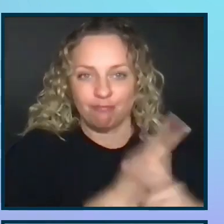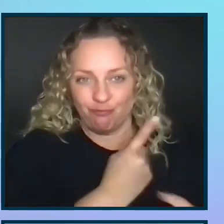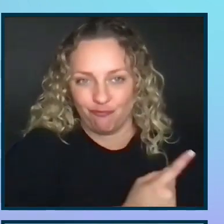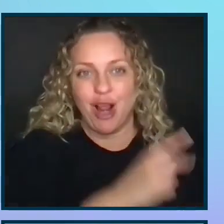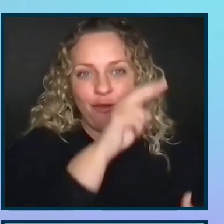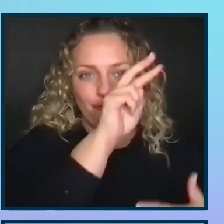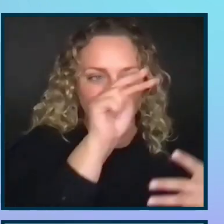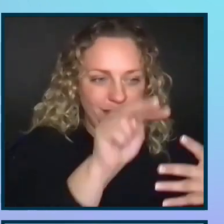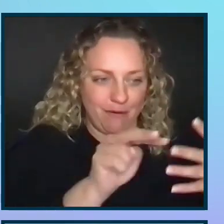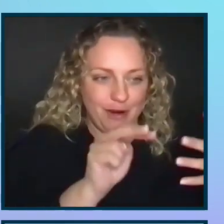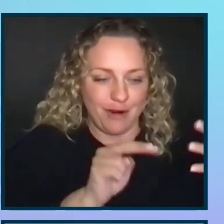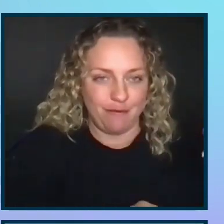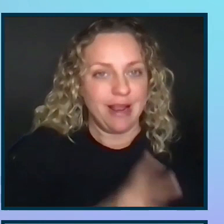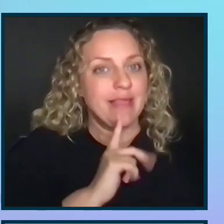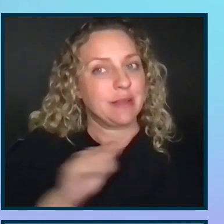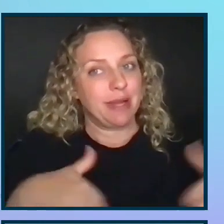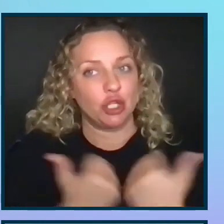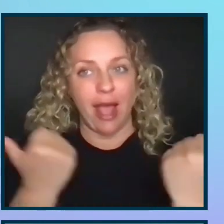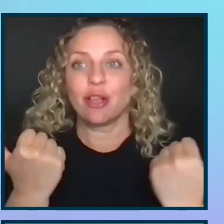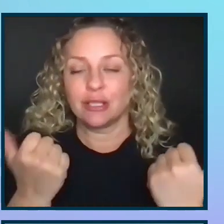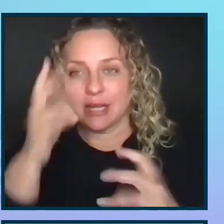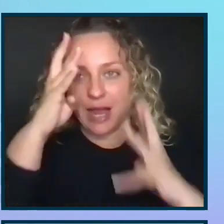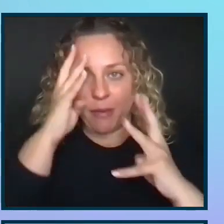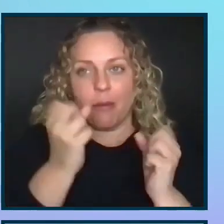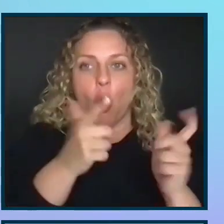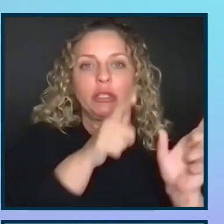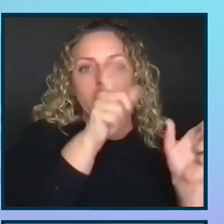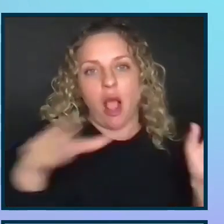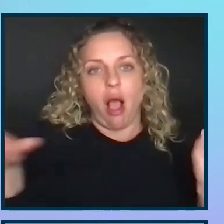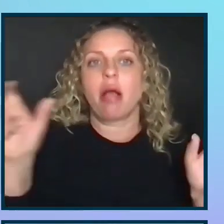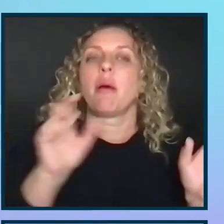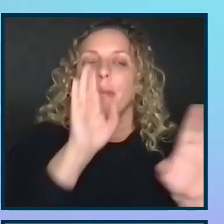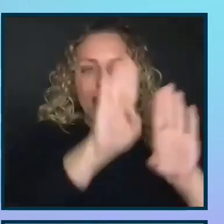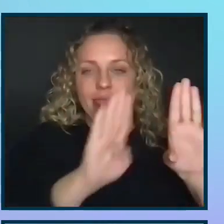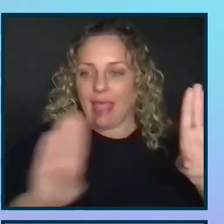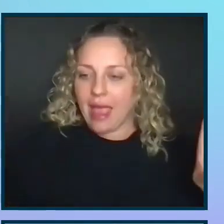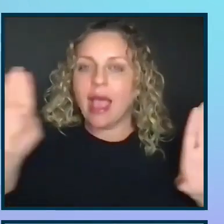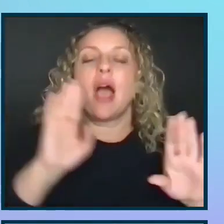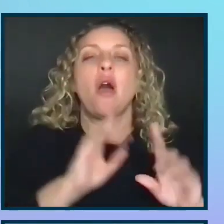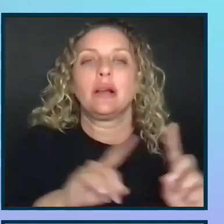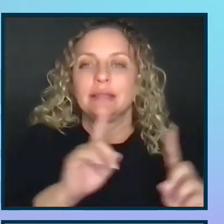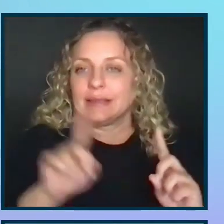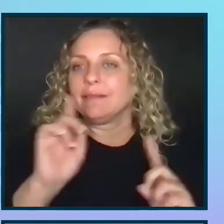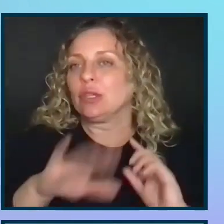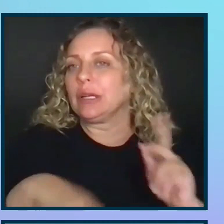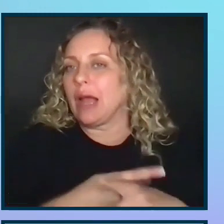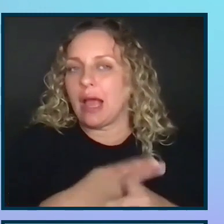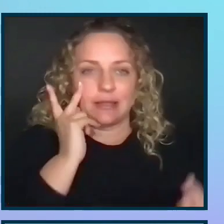This for us is a big challenge. When we're coming up with multi column layouts, we have lots of different comparison tables or other kinds of data visualizations.